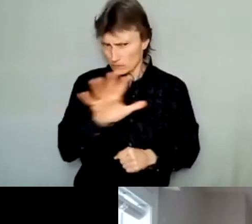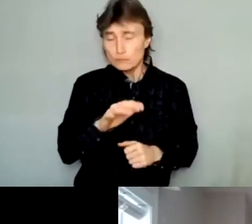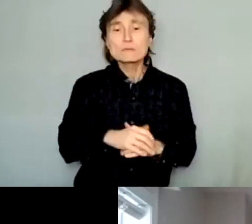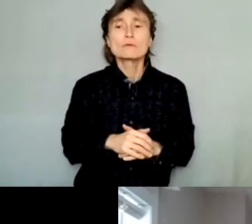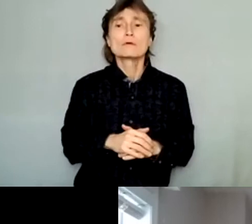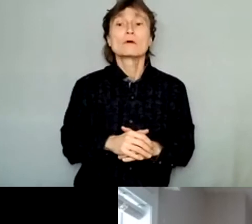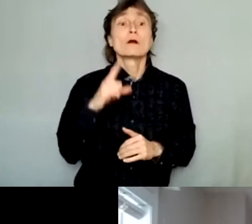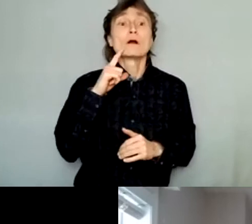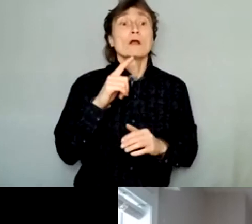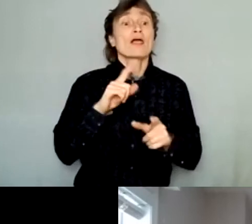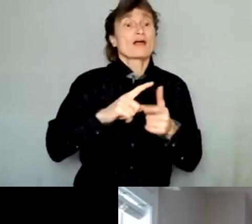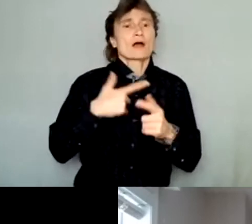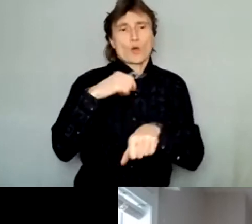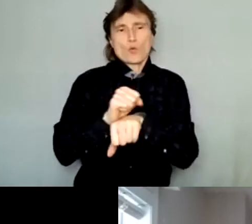the Banff Centre for Arts and Creativity.